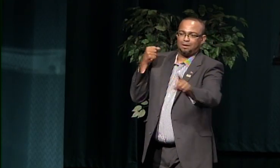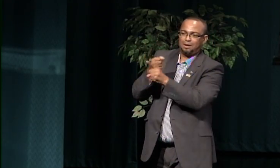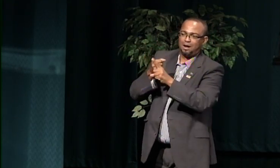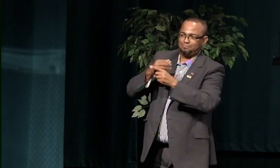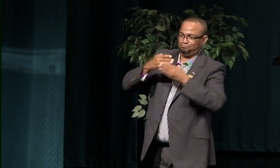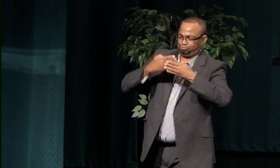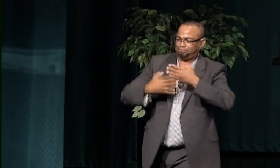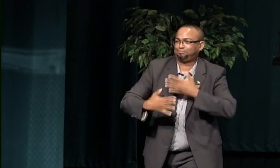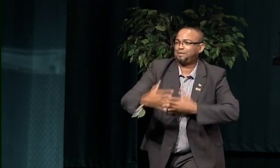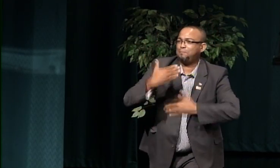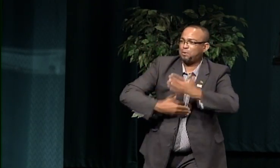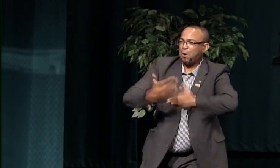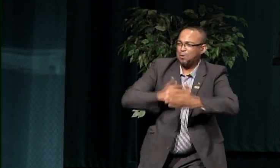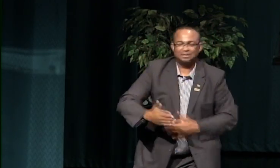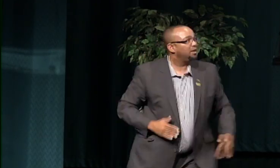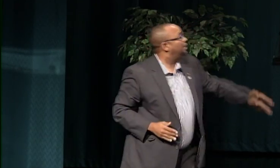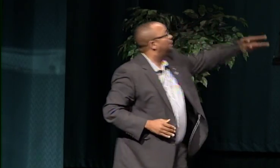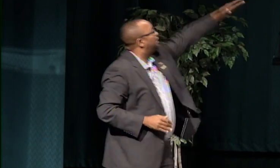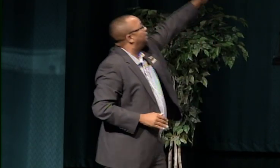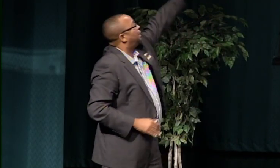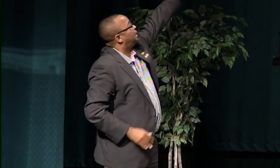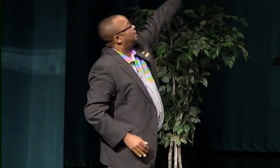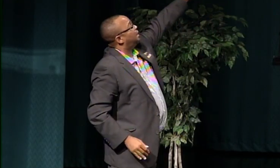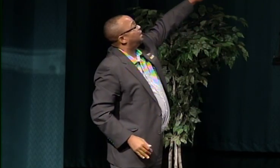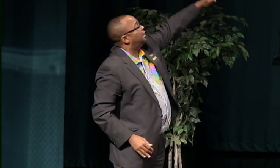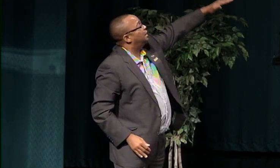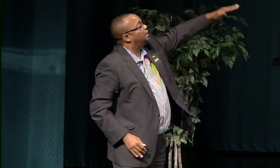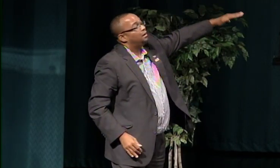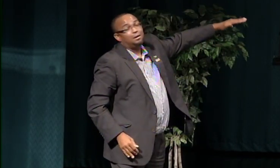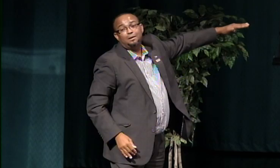So that protest in 1997 became the impetus